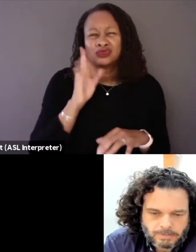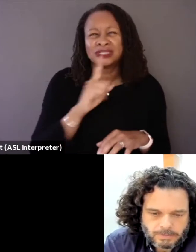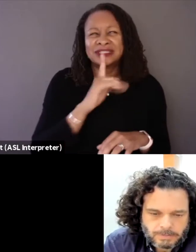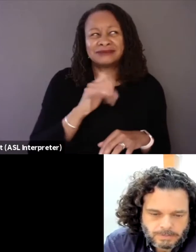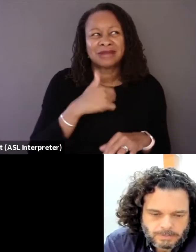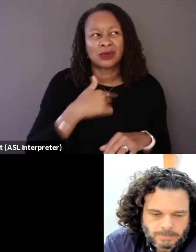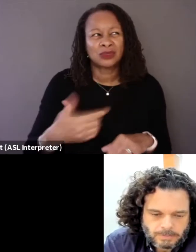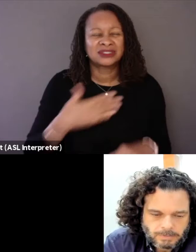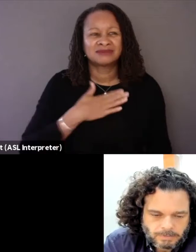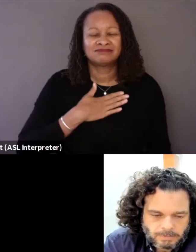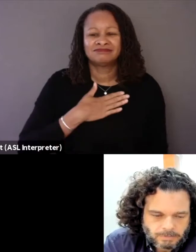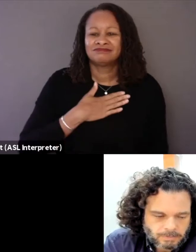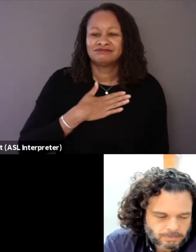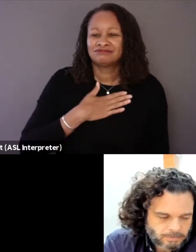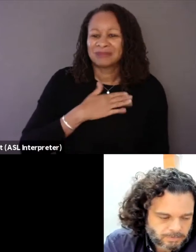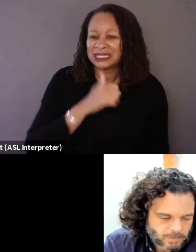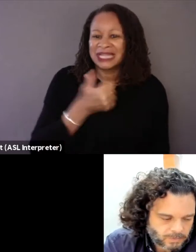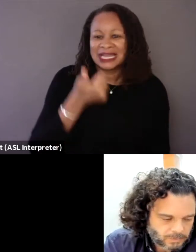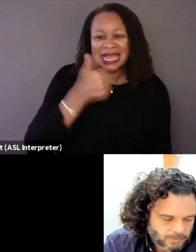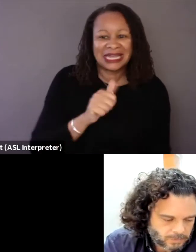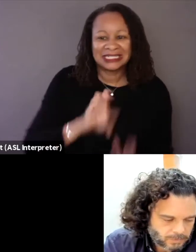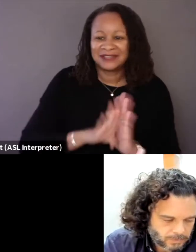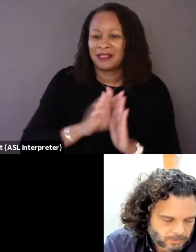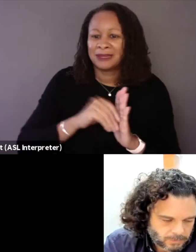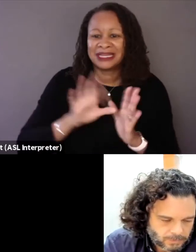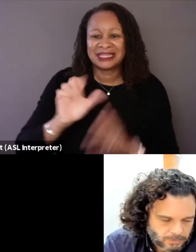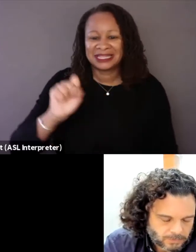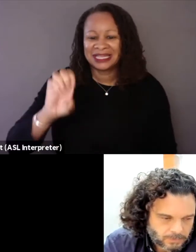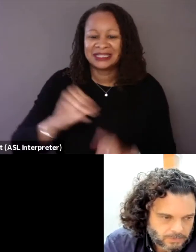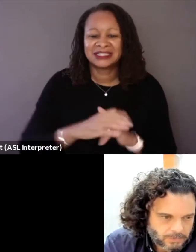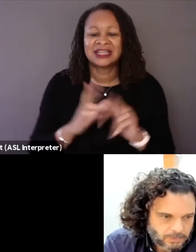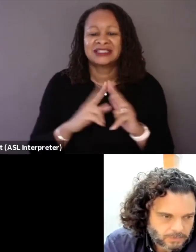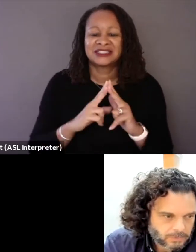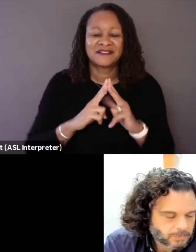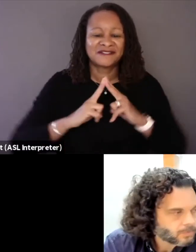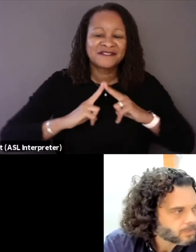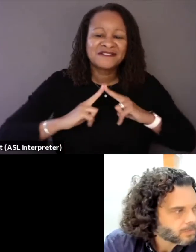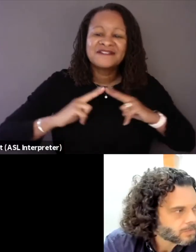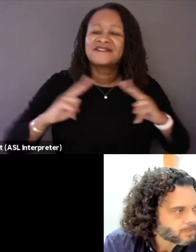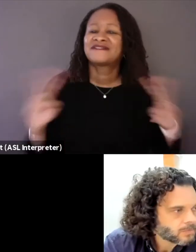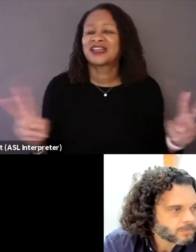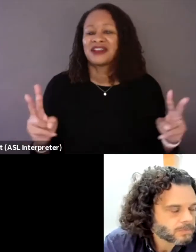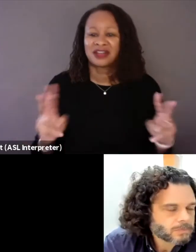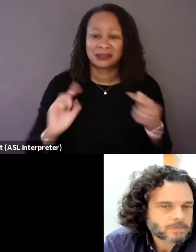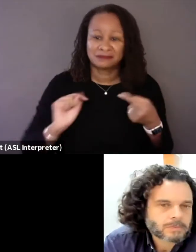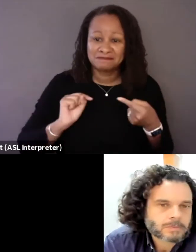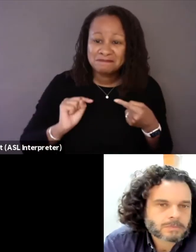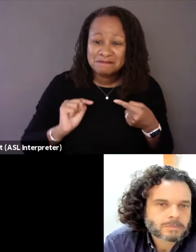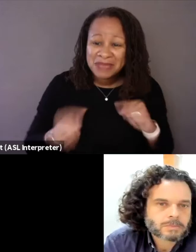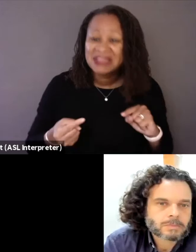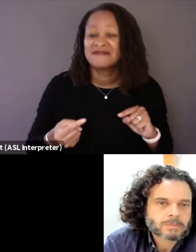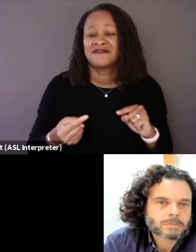this wasn't just any development in the case, it was a very incredibly painful development of the case, right?